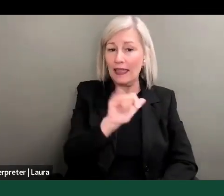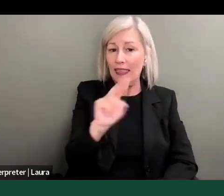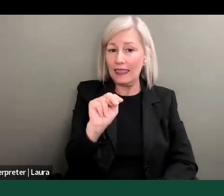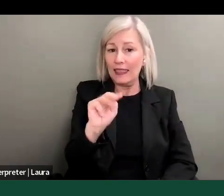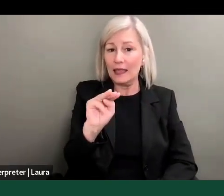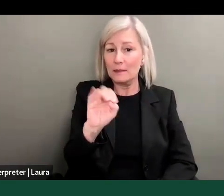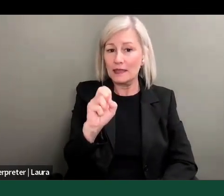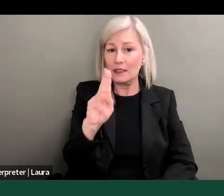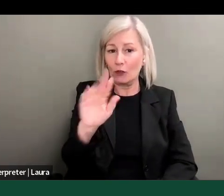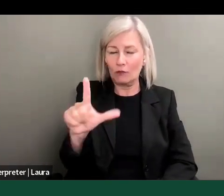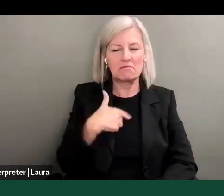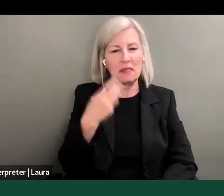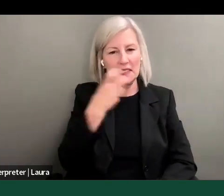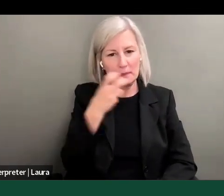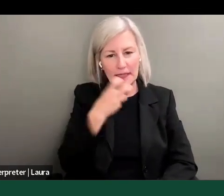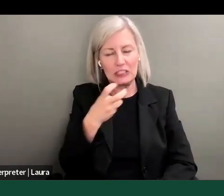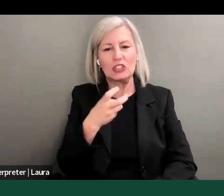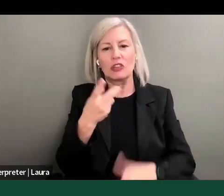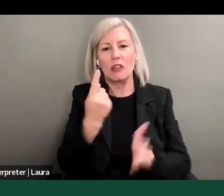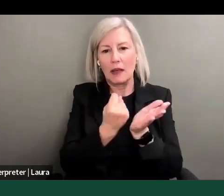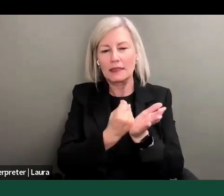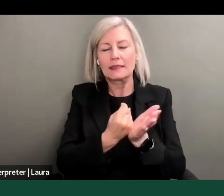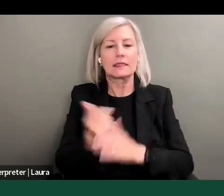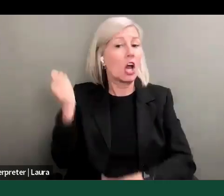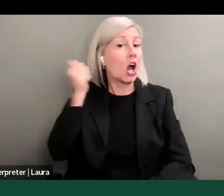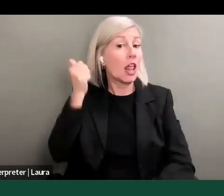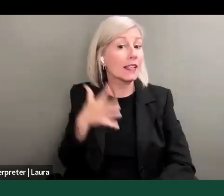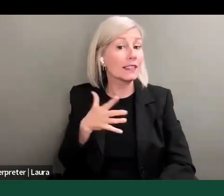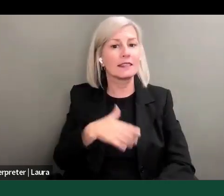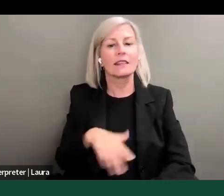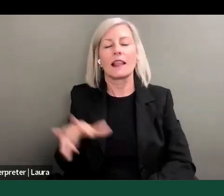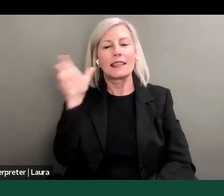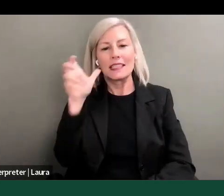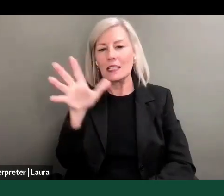pathologist, audiologist, and listening and spoken language specialist at the